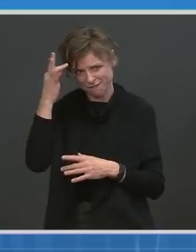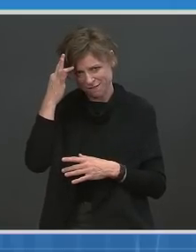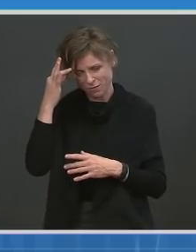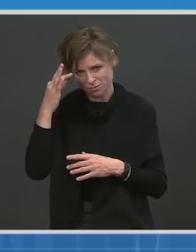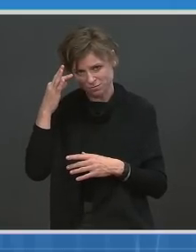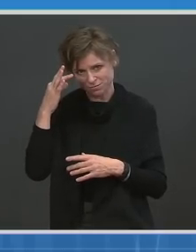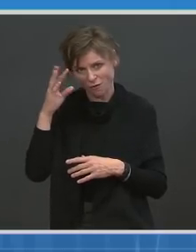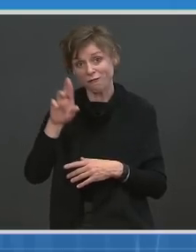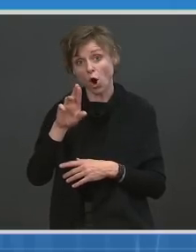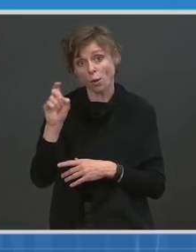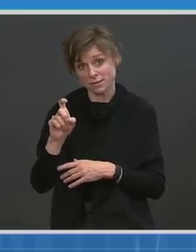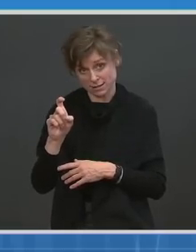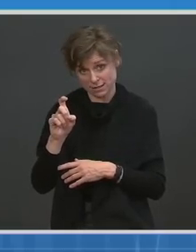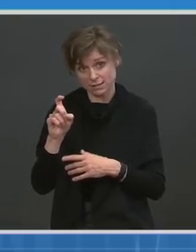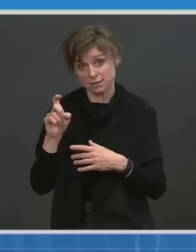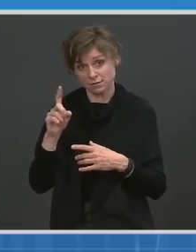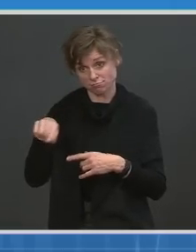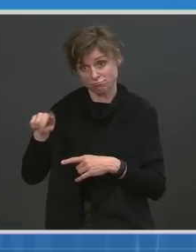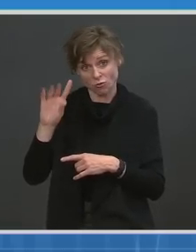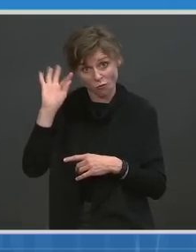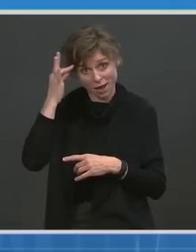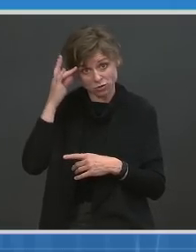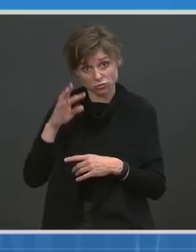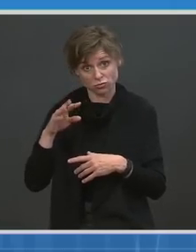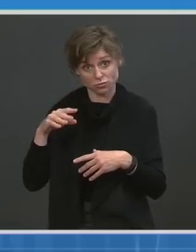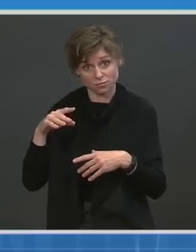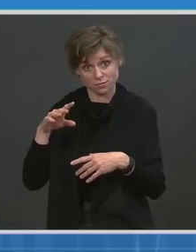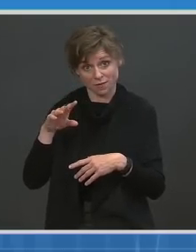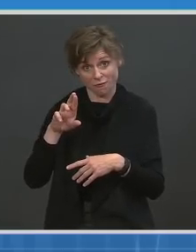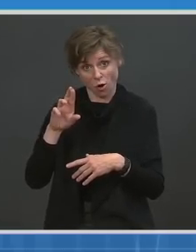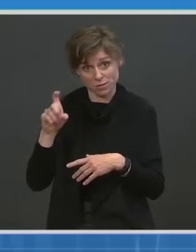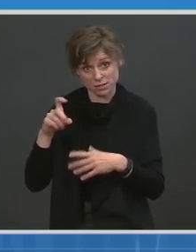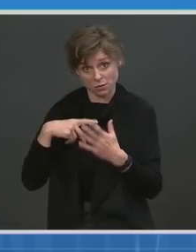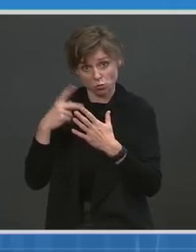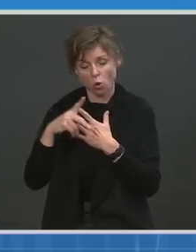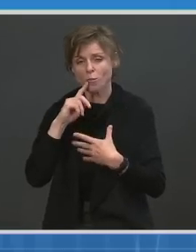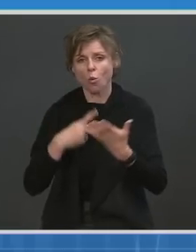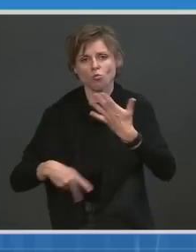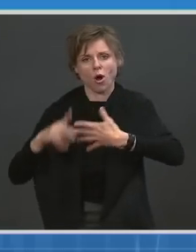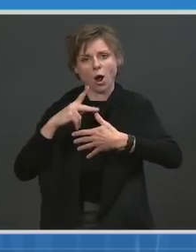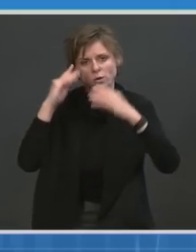that are now prioritizing vaccination appointments for teachers and staff who work in K-12 schools.